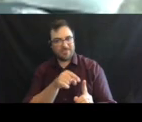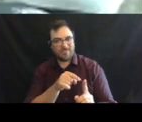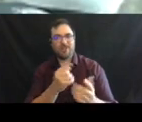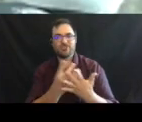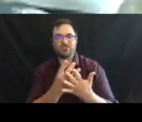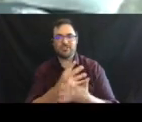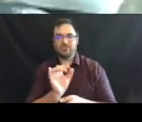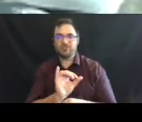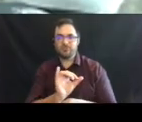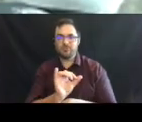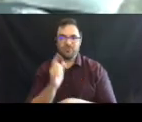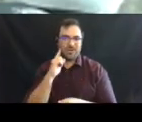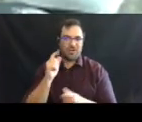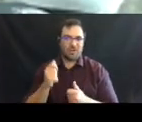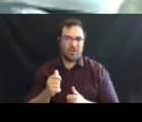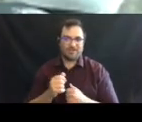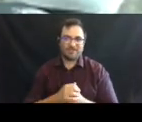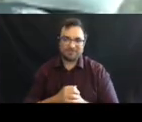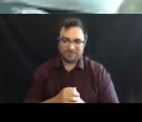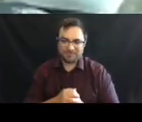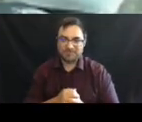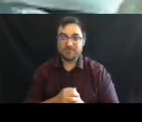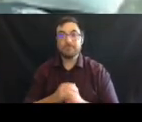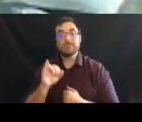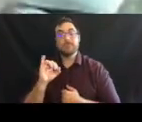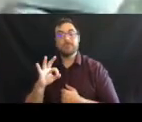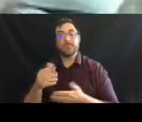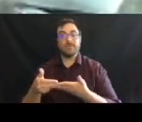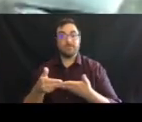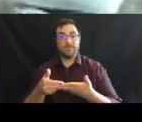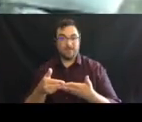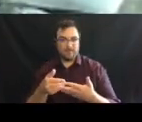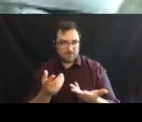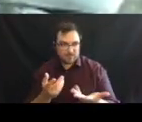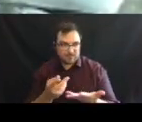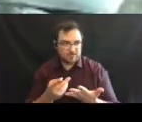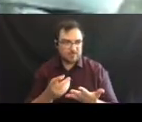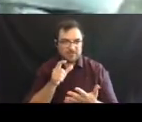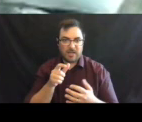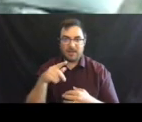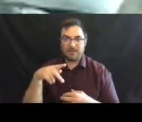infants for hearing loss. If a baby does not pass the screening, unlike some other states, Wisconsin